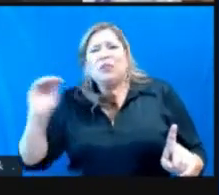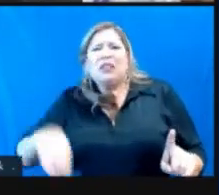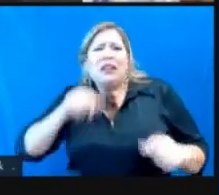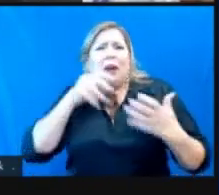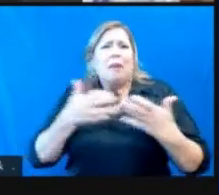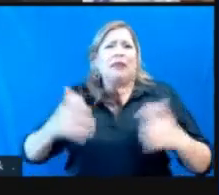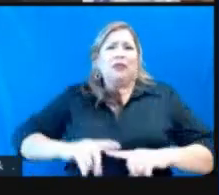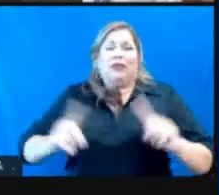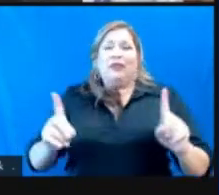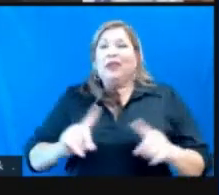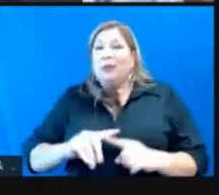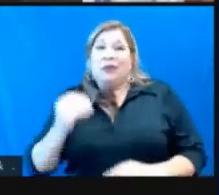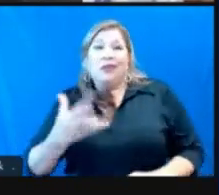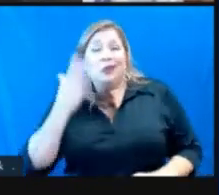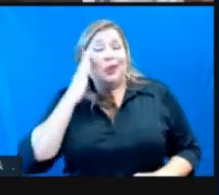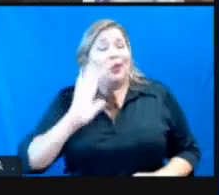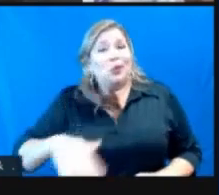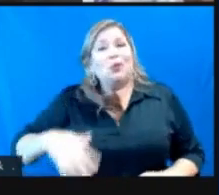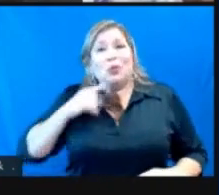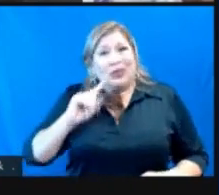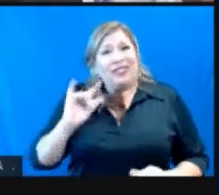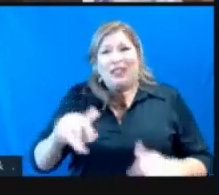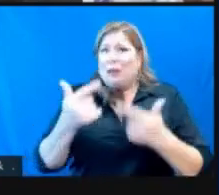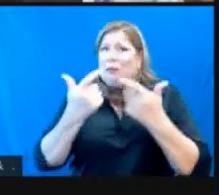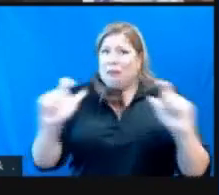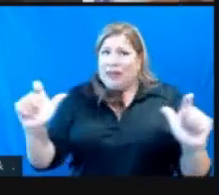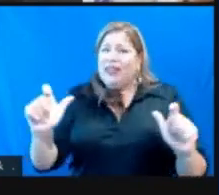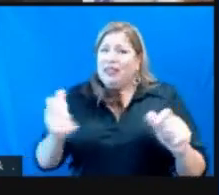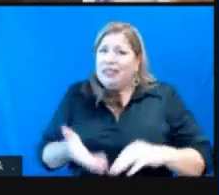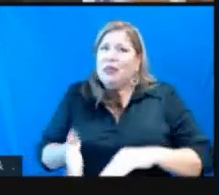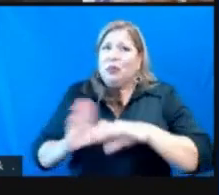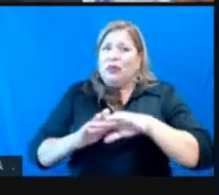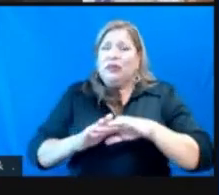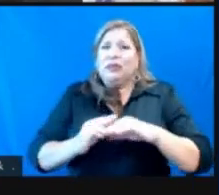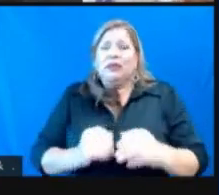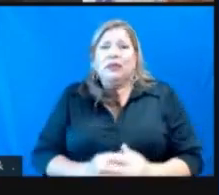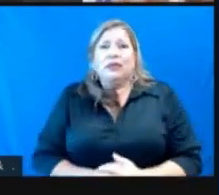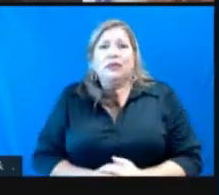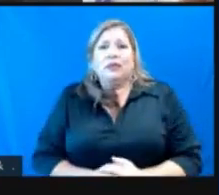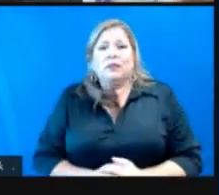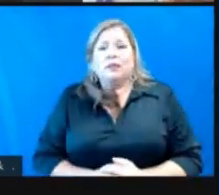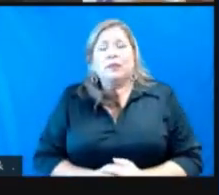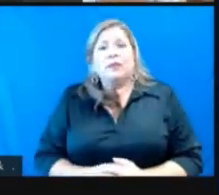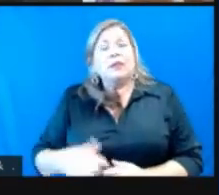percentage increase, which is when we focus on not just increases in rates.